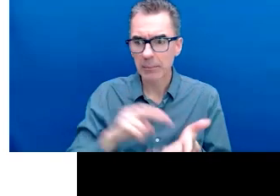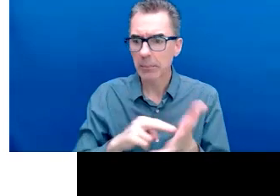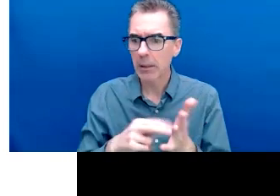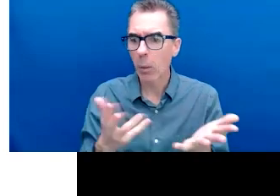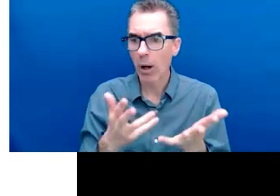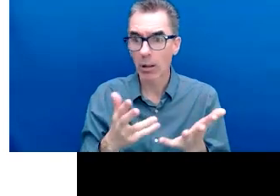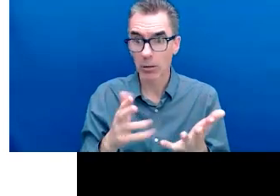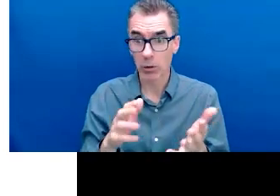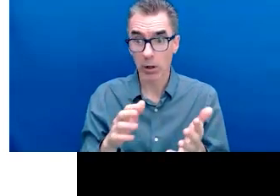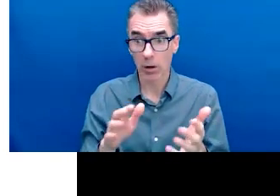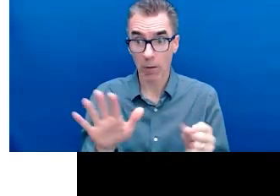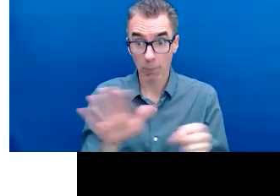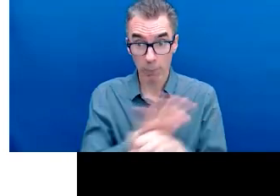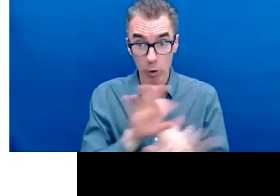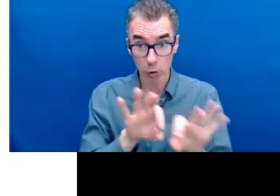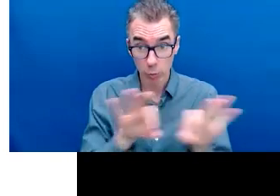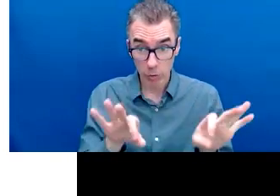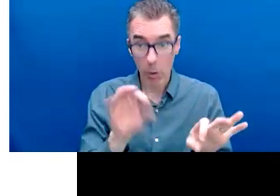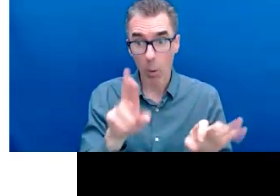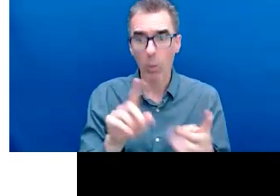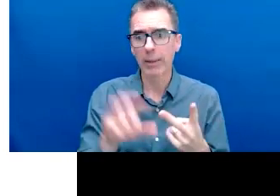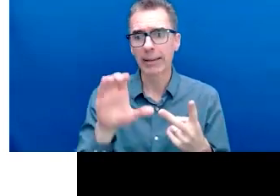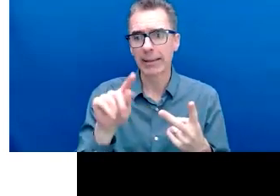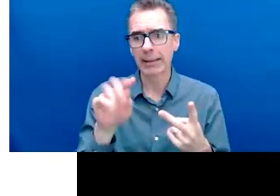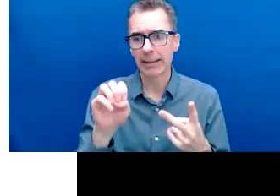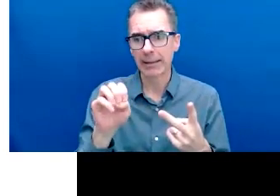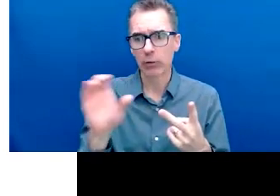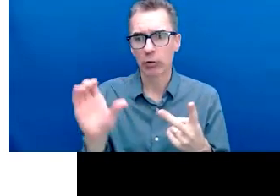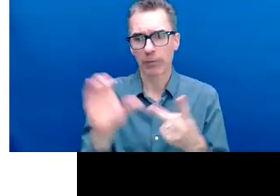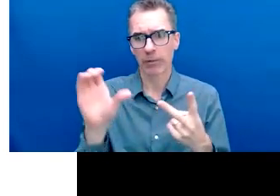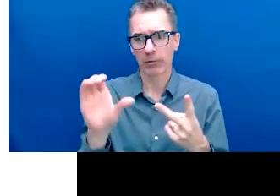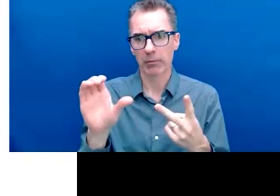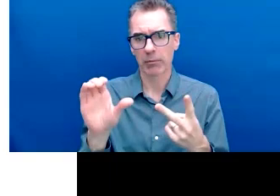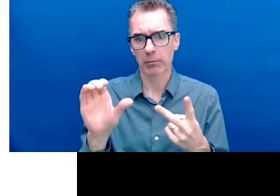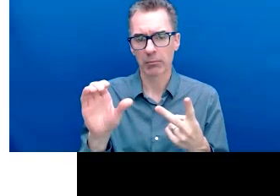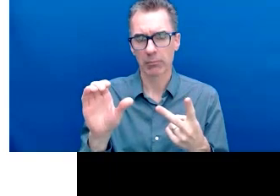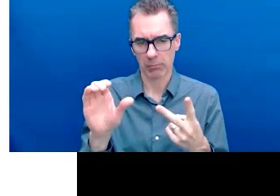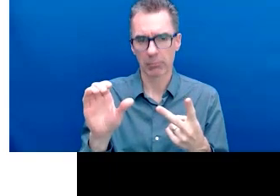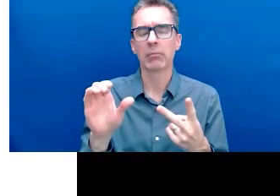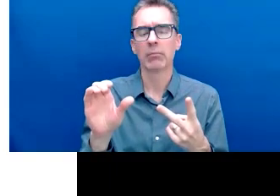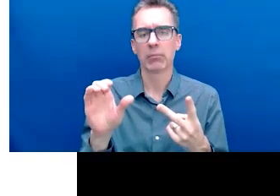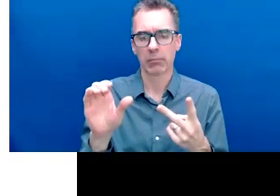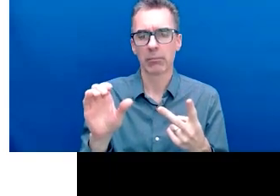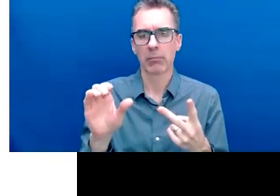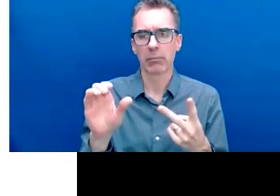or, CTE certificates. And what they want colleges to do